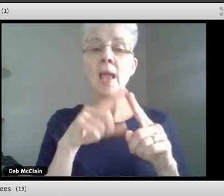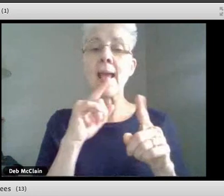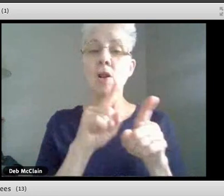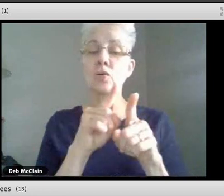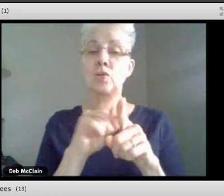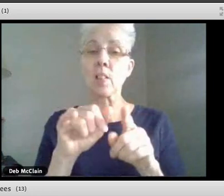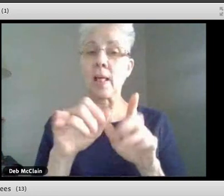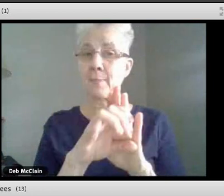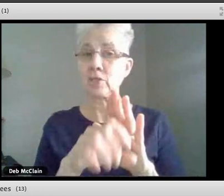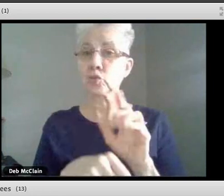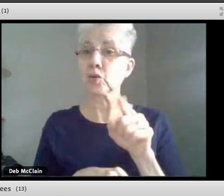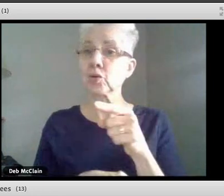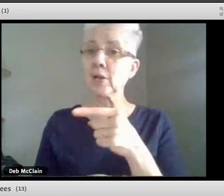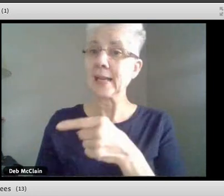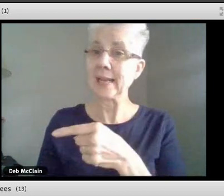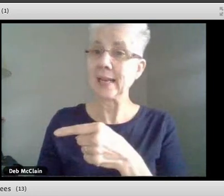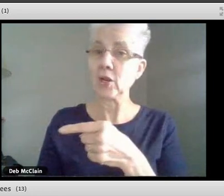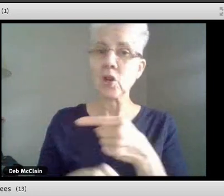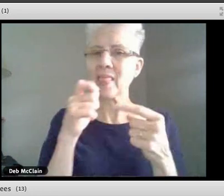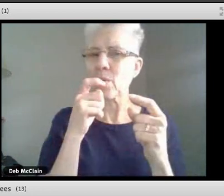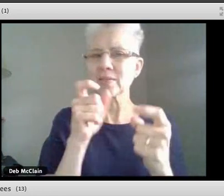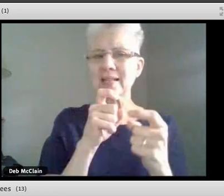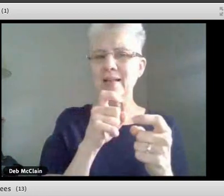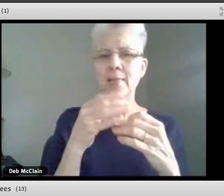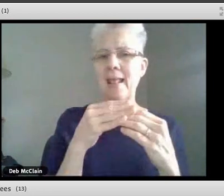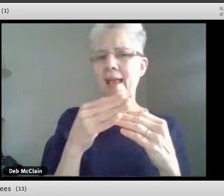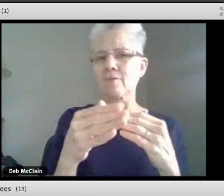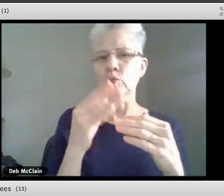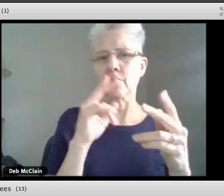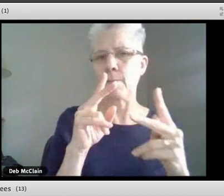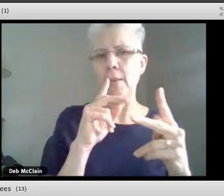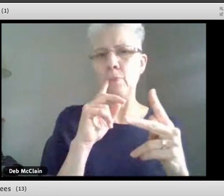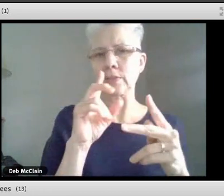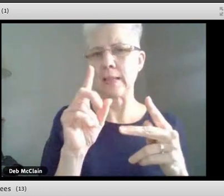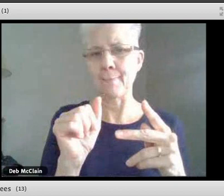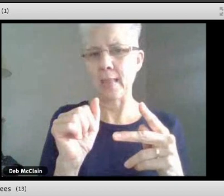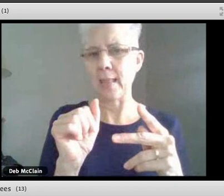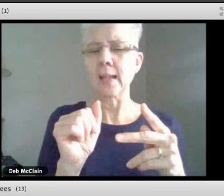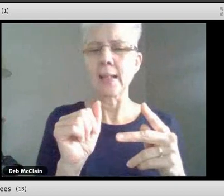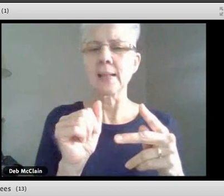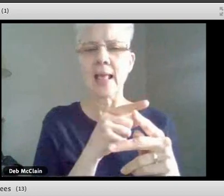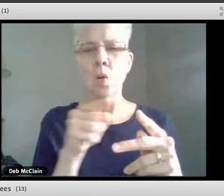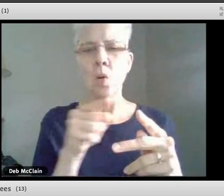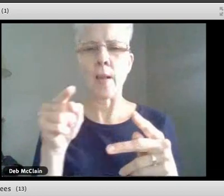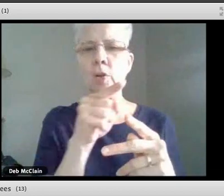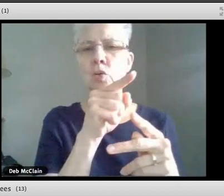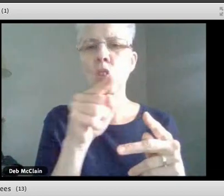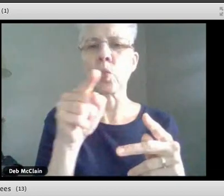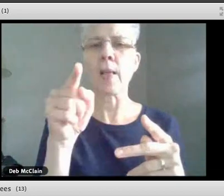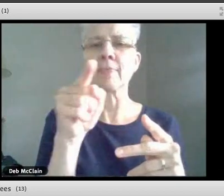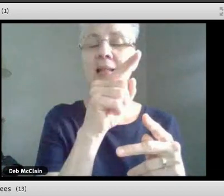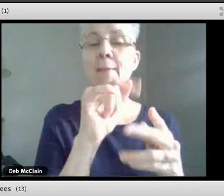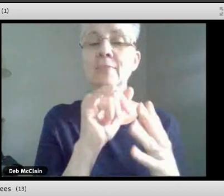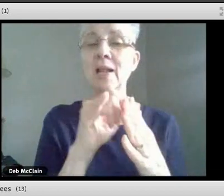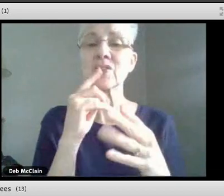This wasn't adapted afterwards for people with disability. It's got a ramp that goes all the way up the steps, and it was just kind of built in automatically.